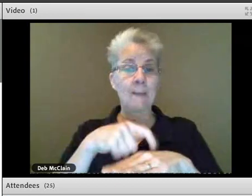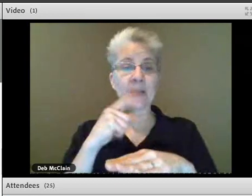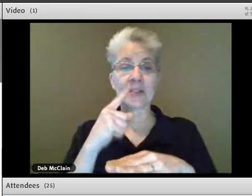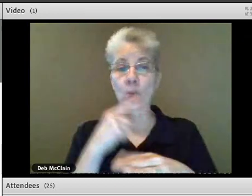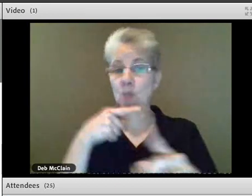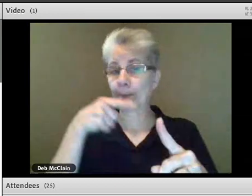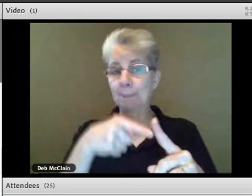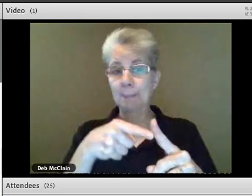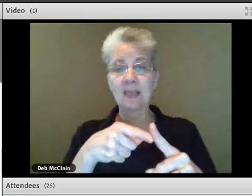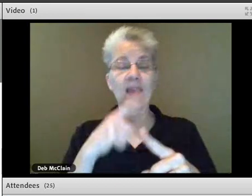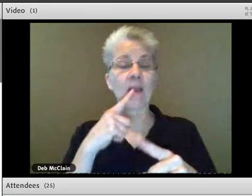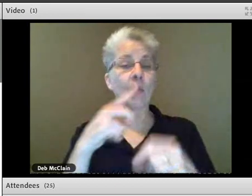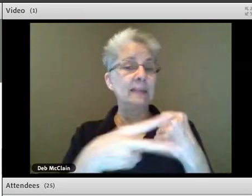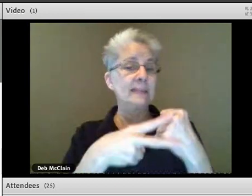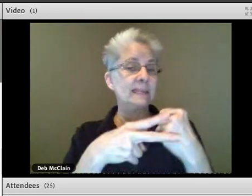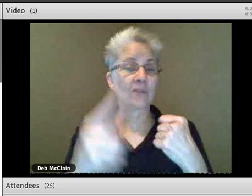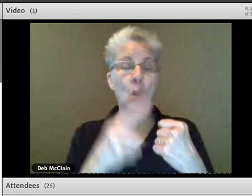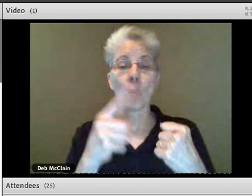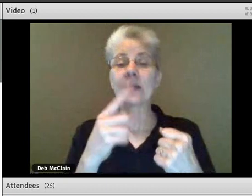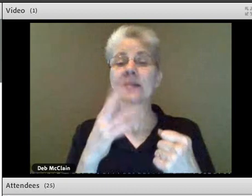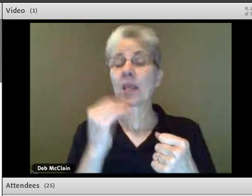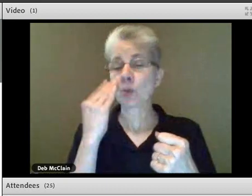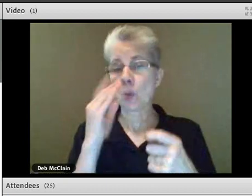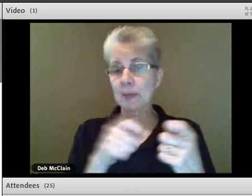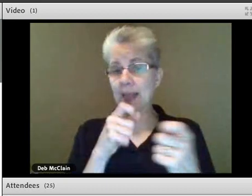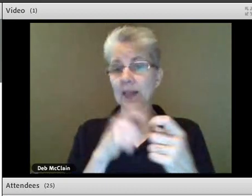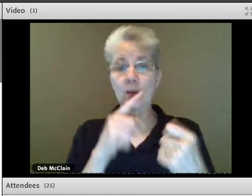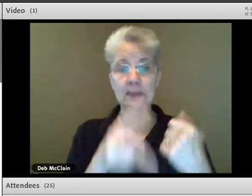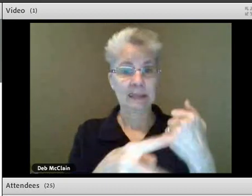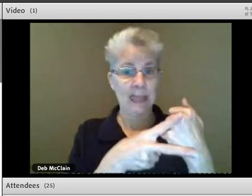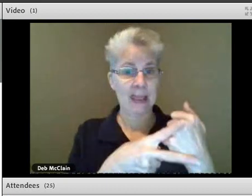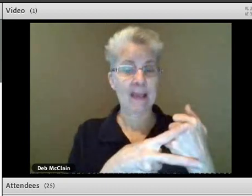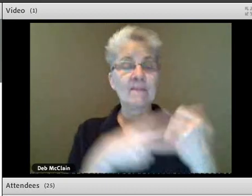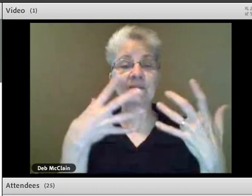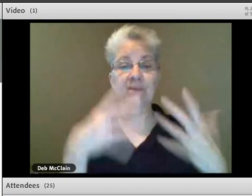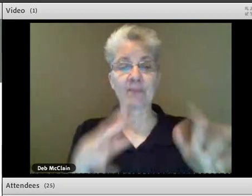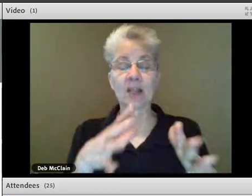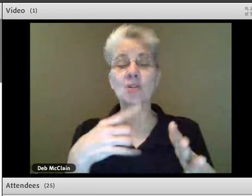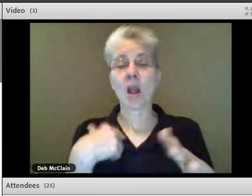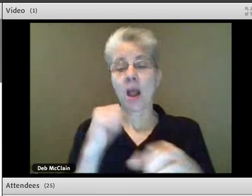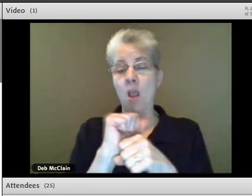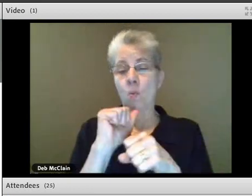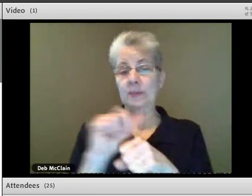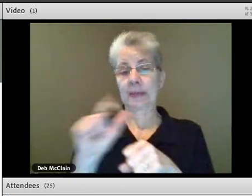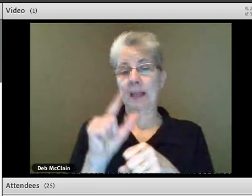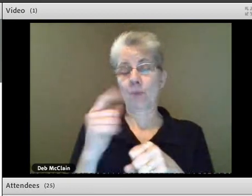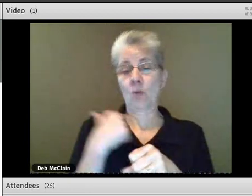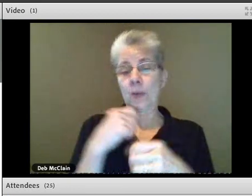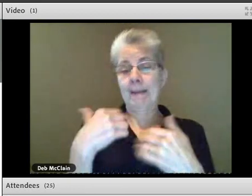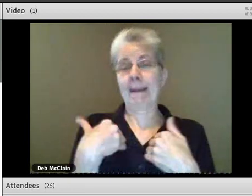It'll always be saved. You'll know exactly where it's at. When I worked at a library, we had different staff members